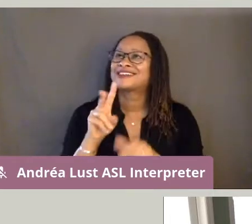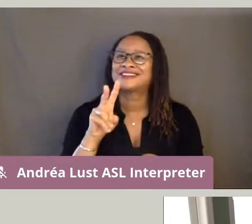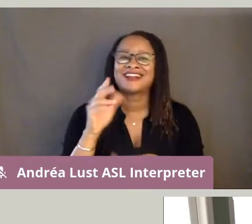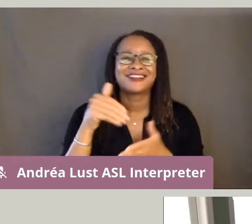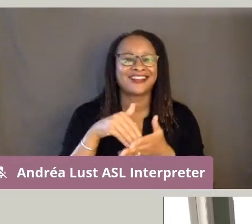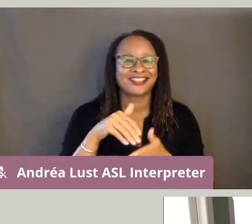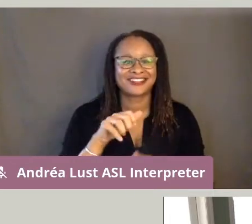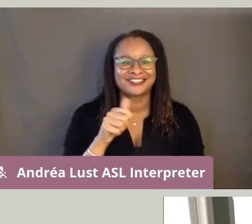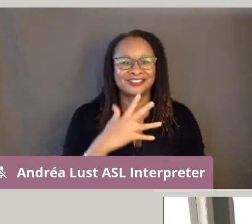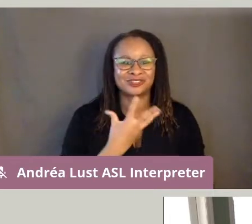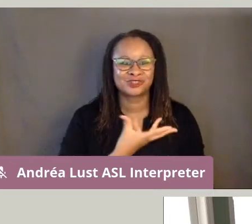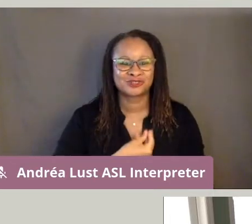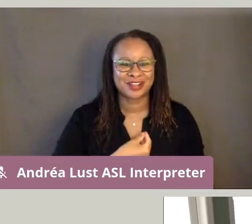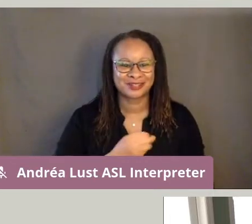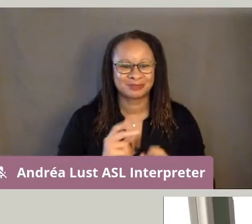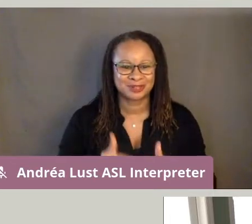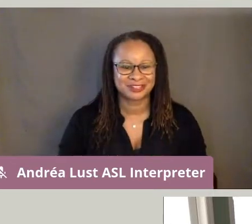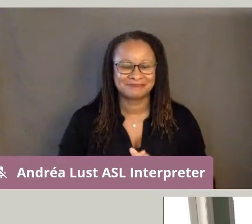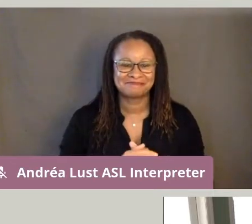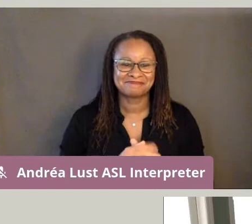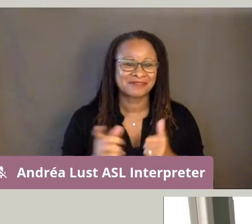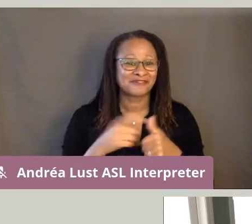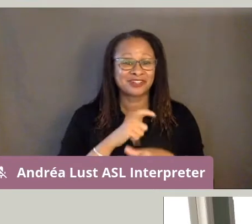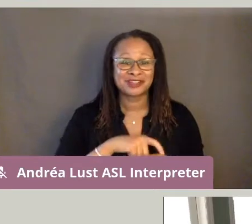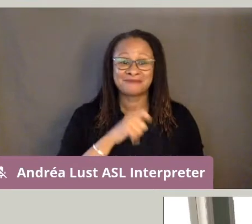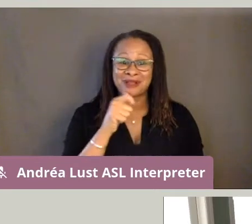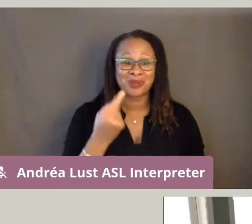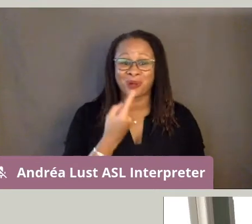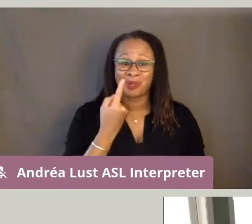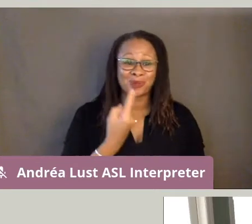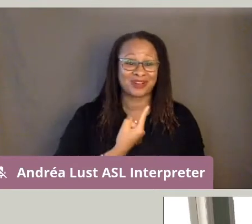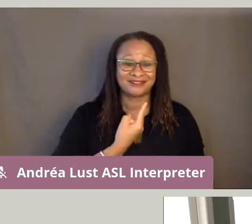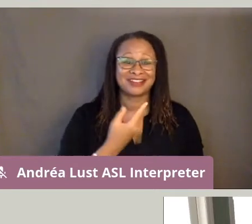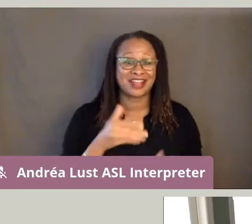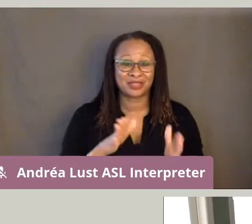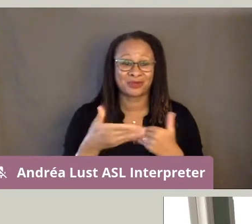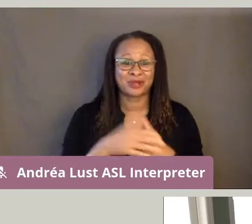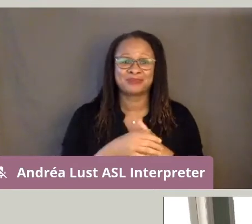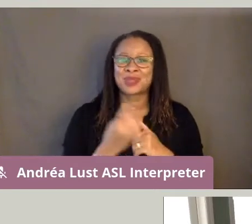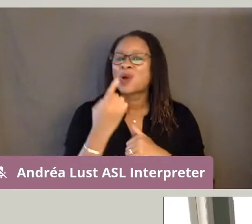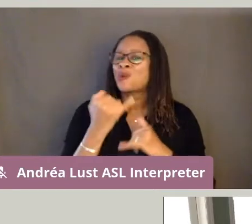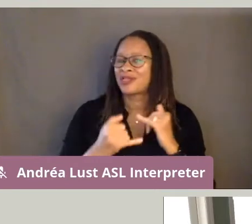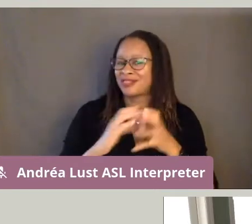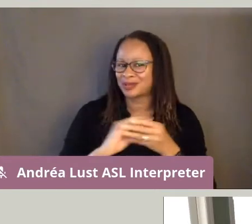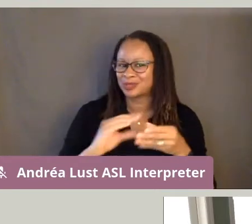like for once she wasn't the only one. Now, one last story about our set,